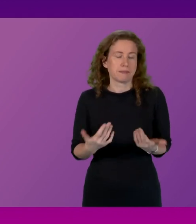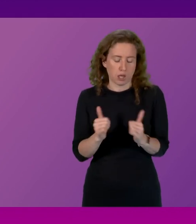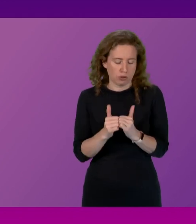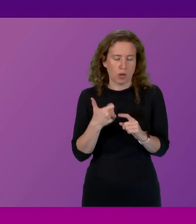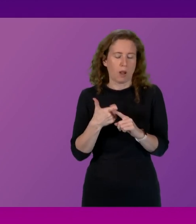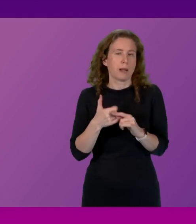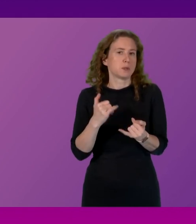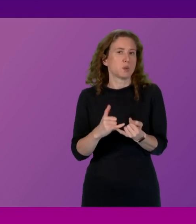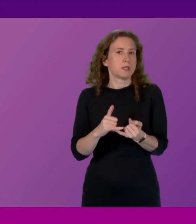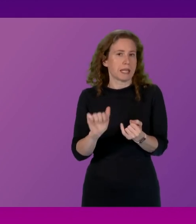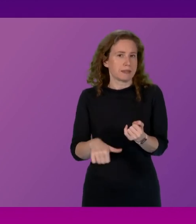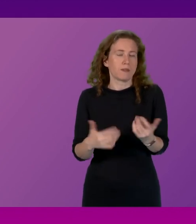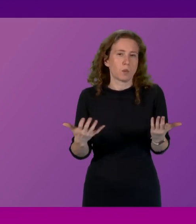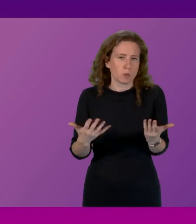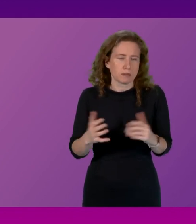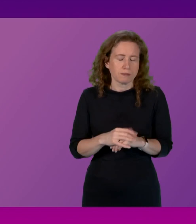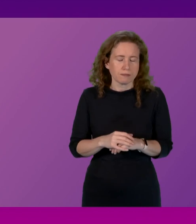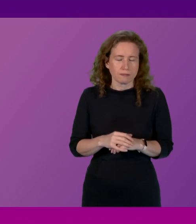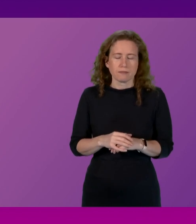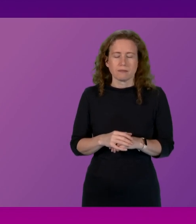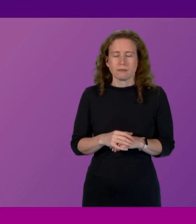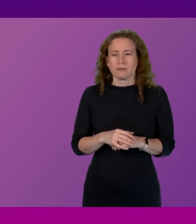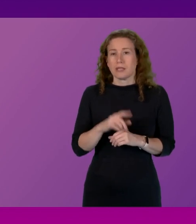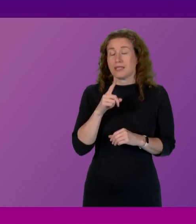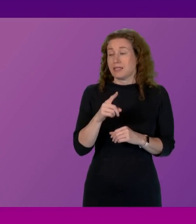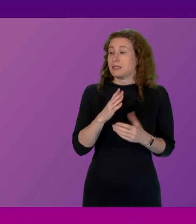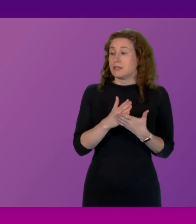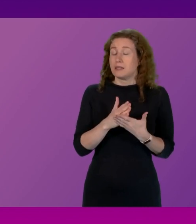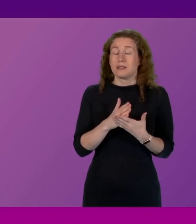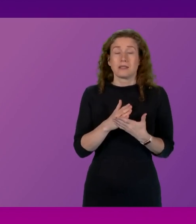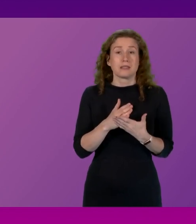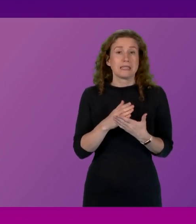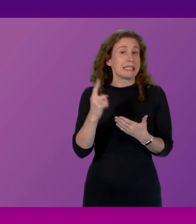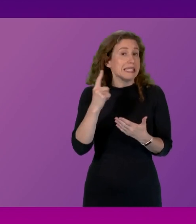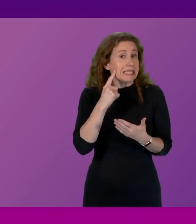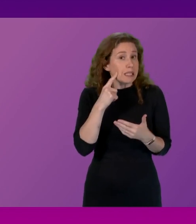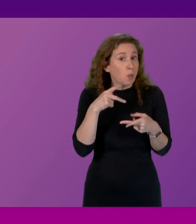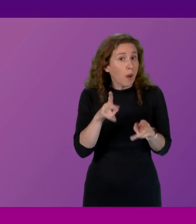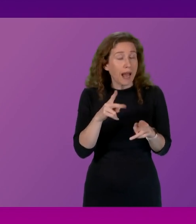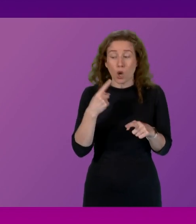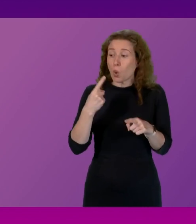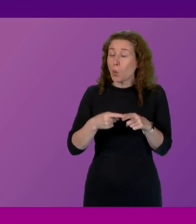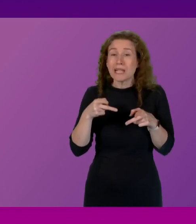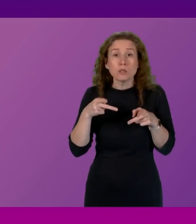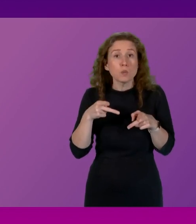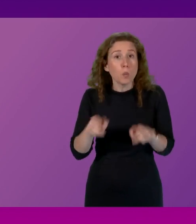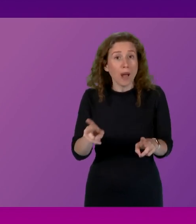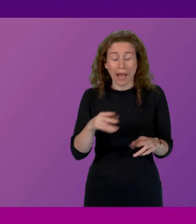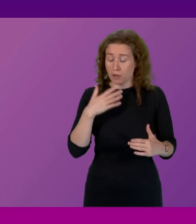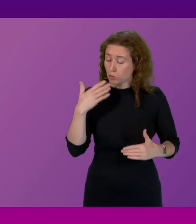She is right that the easiest, simplest and quickest way to have had such a facility up